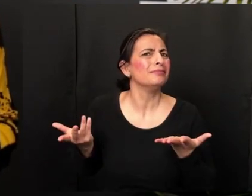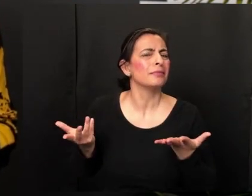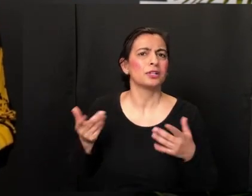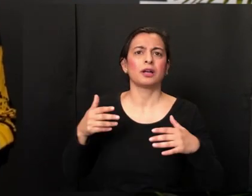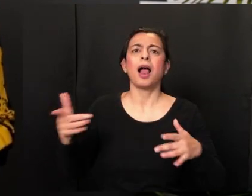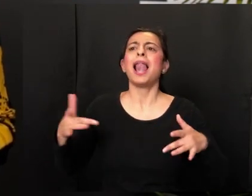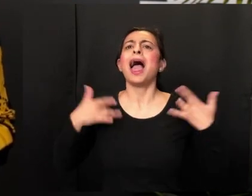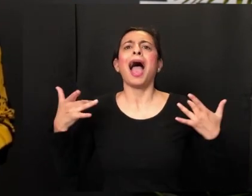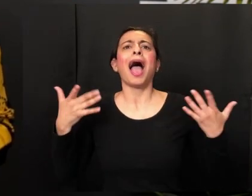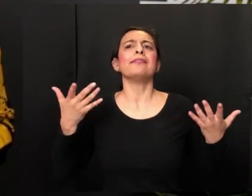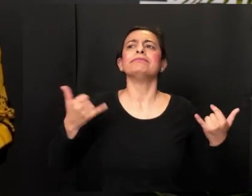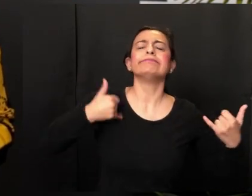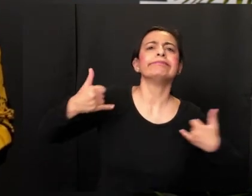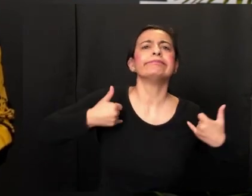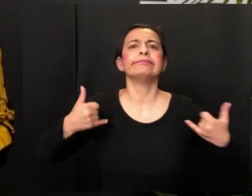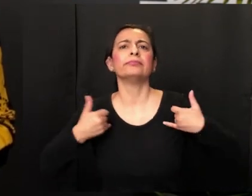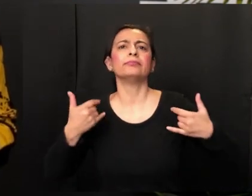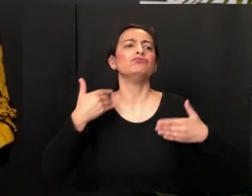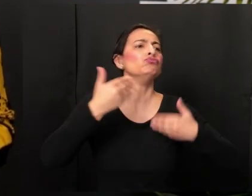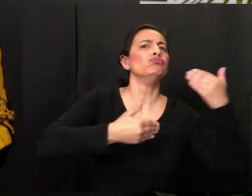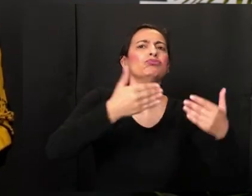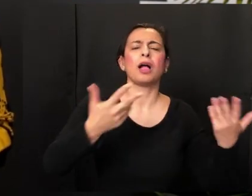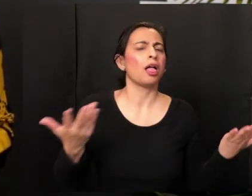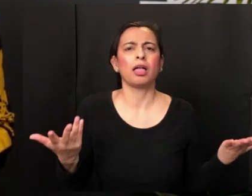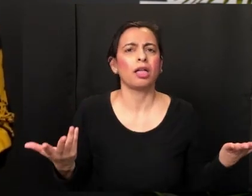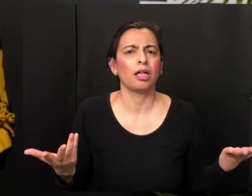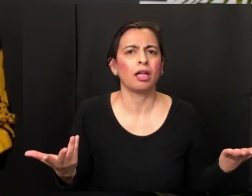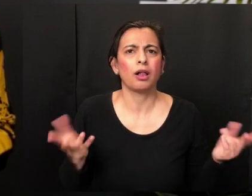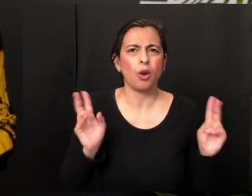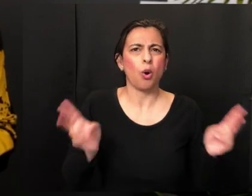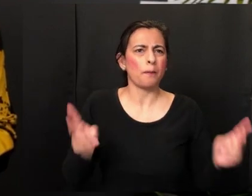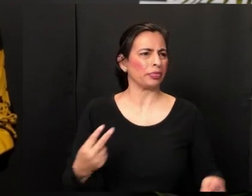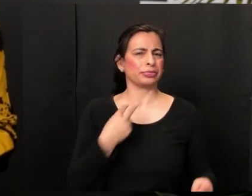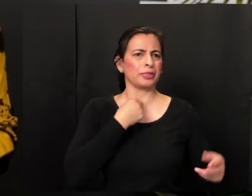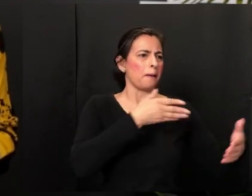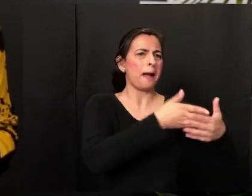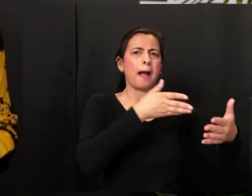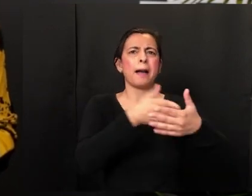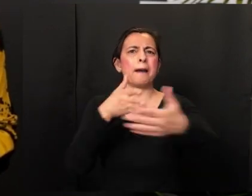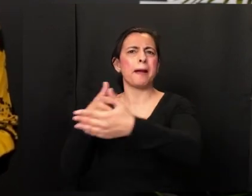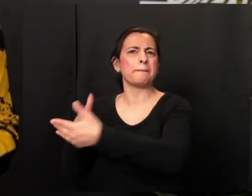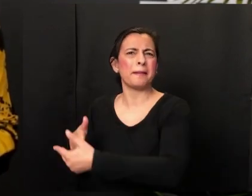We need to work together to make sure that our society is accessible